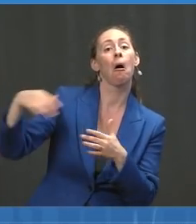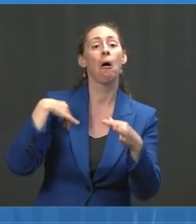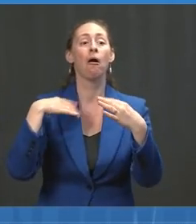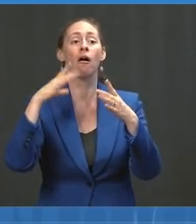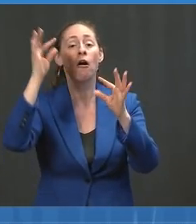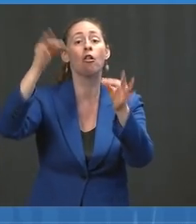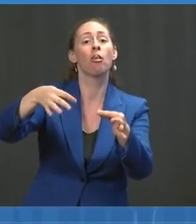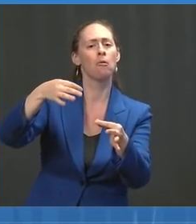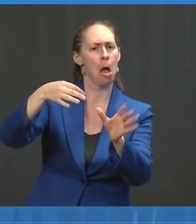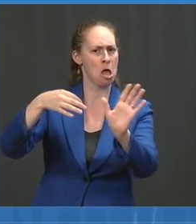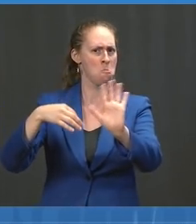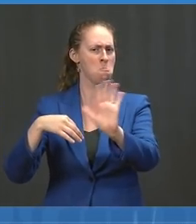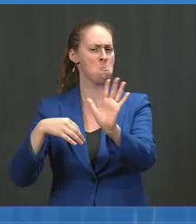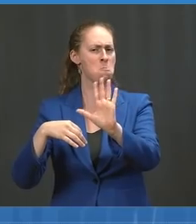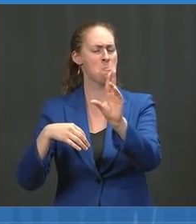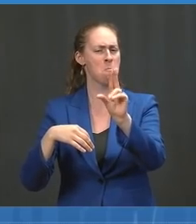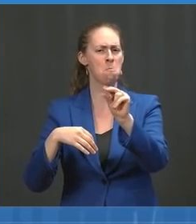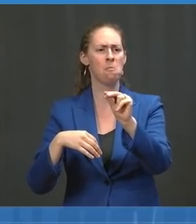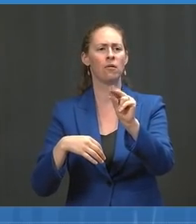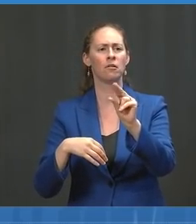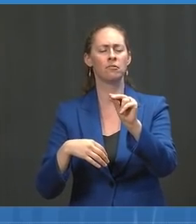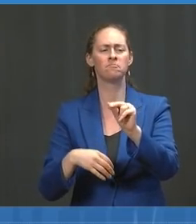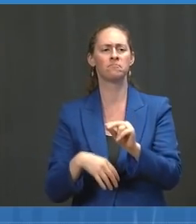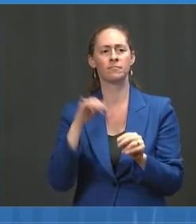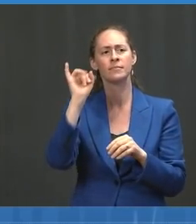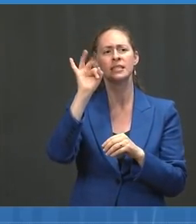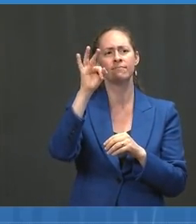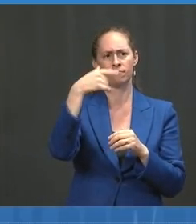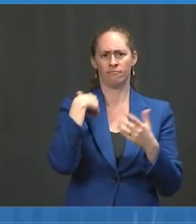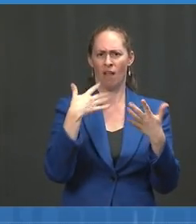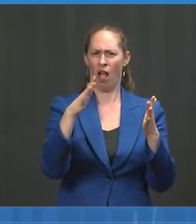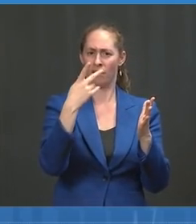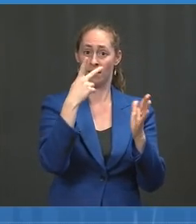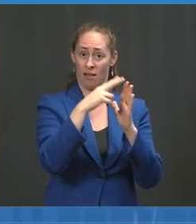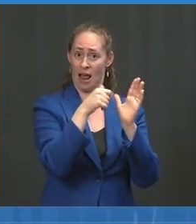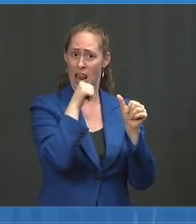In fact, if you look at the letter that was signed and the statement that was put out from us,